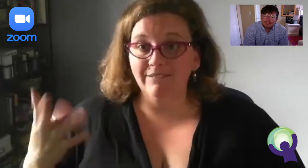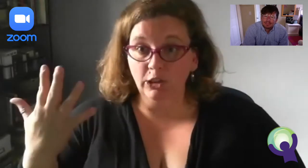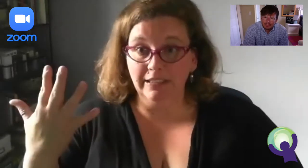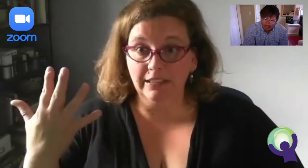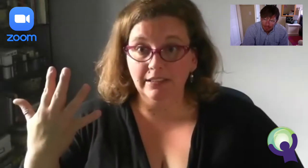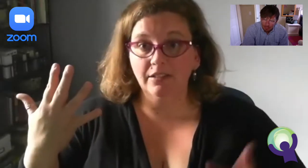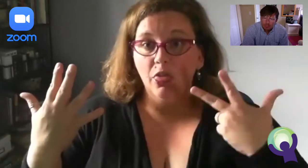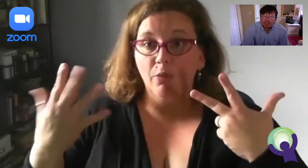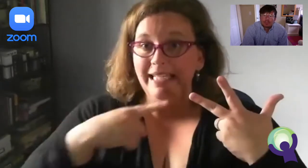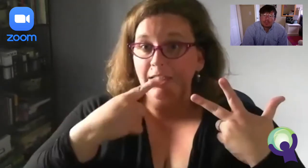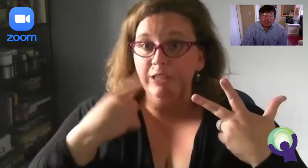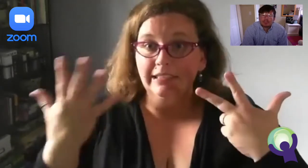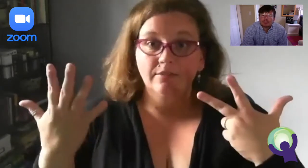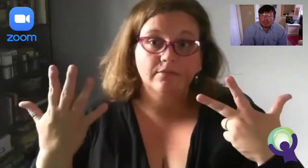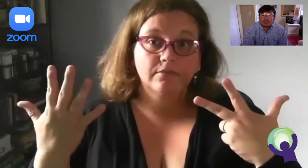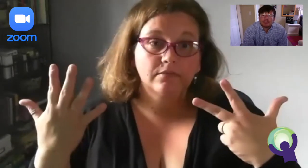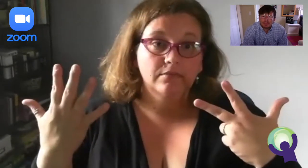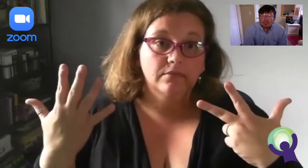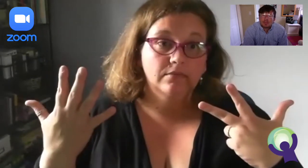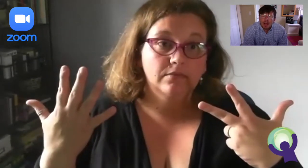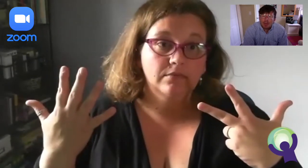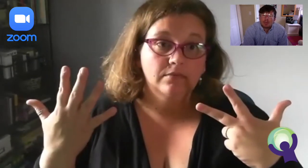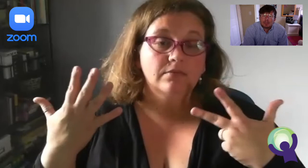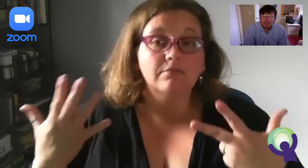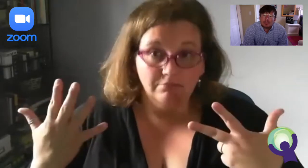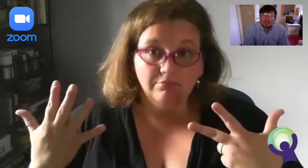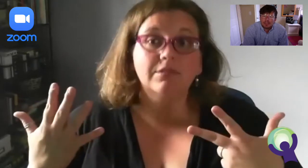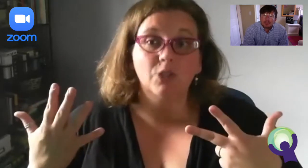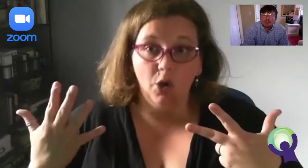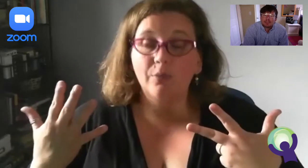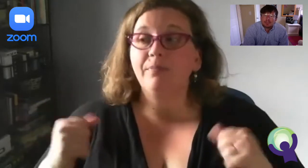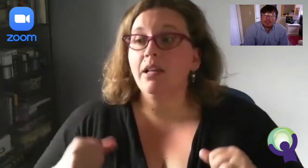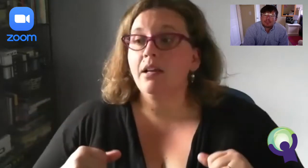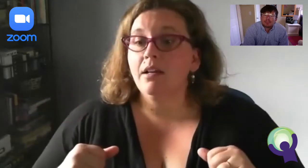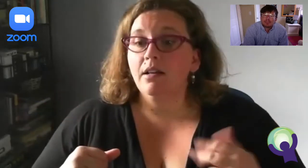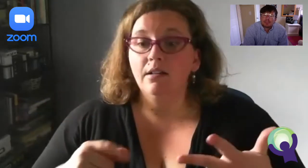five of them are either deaf or hard of hearing and three of them are hearing